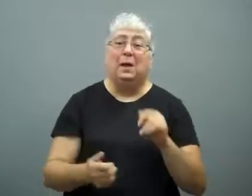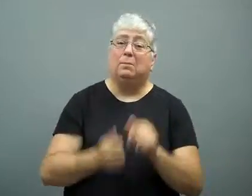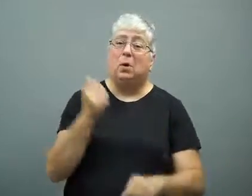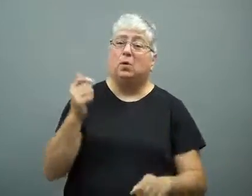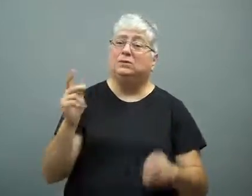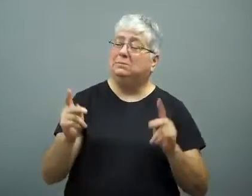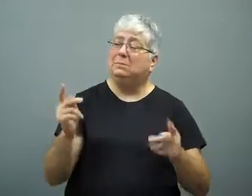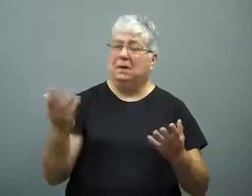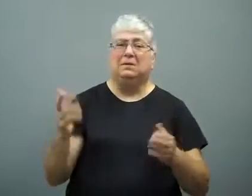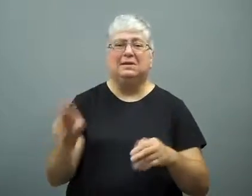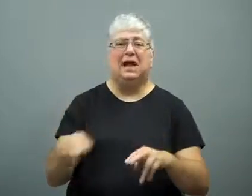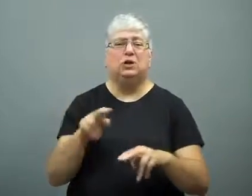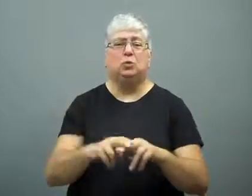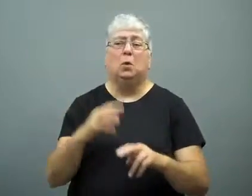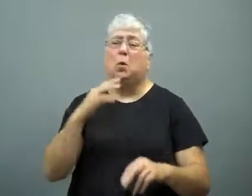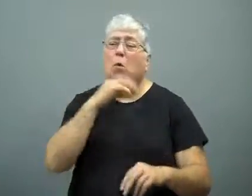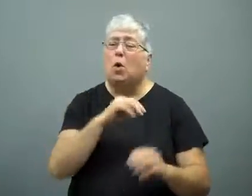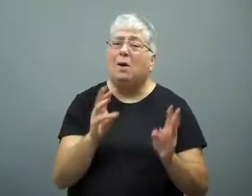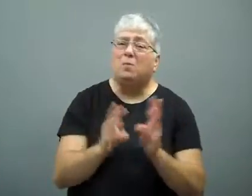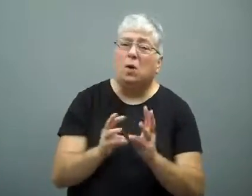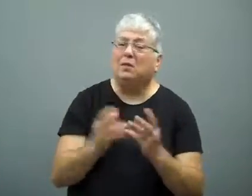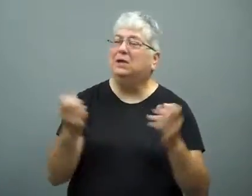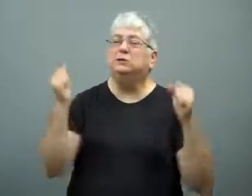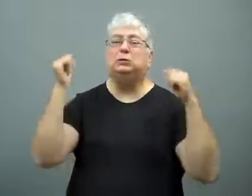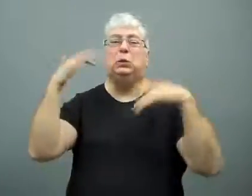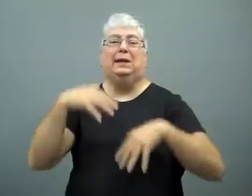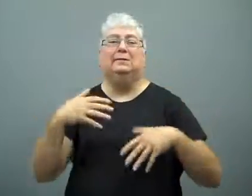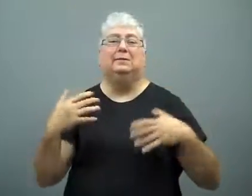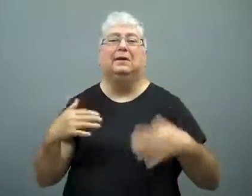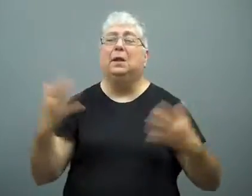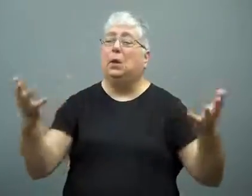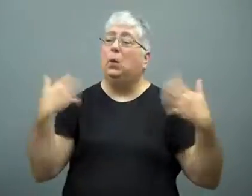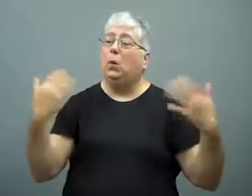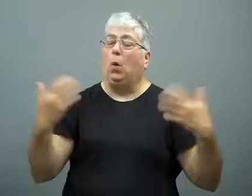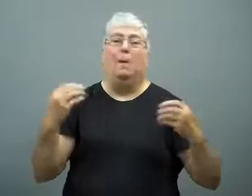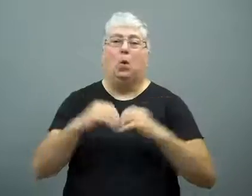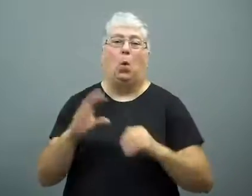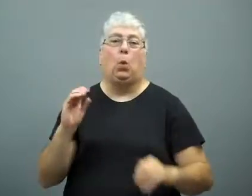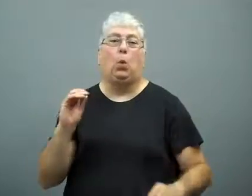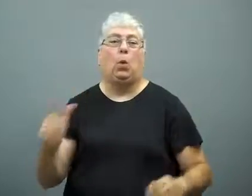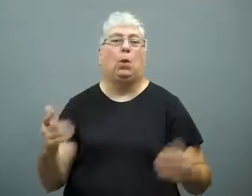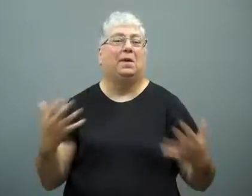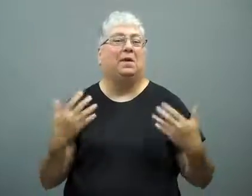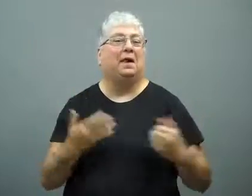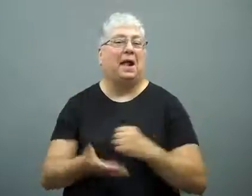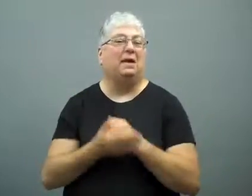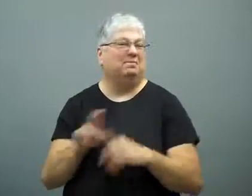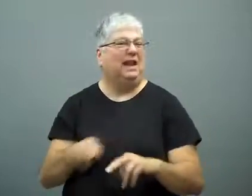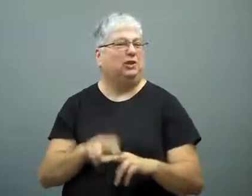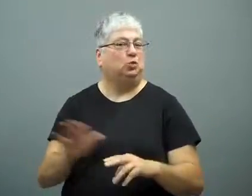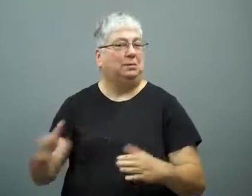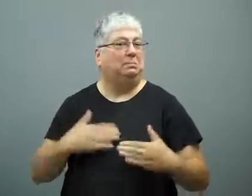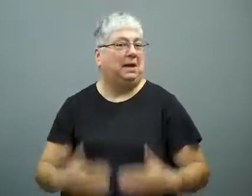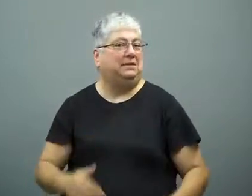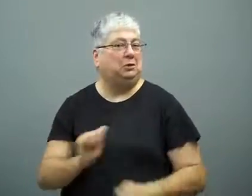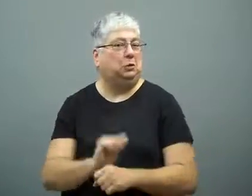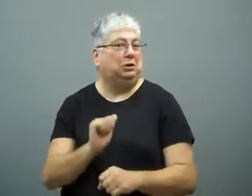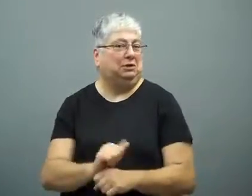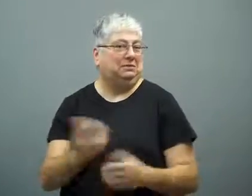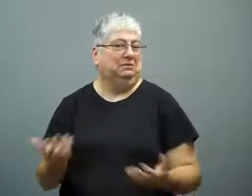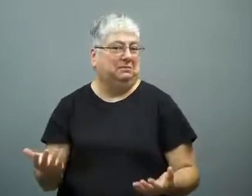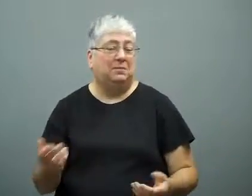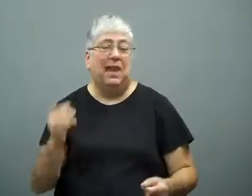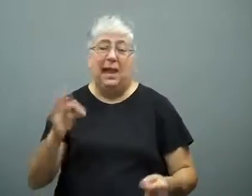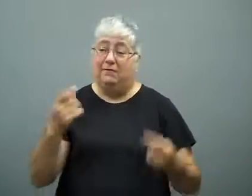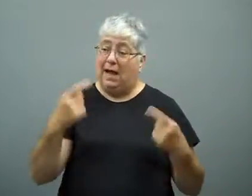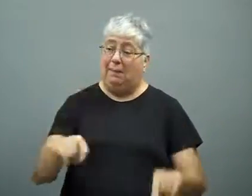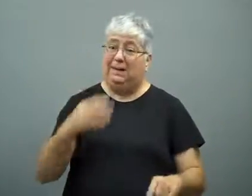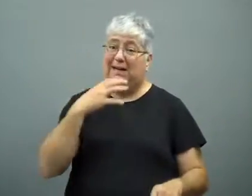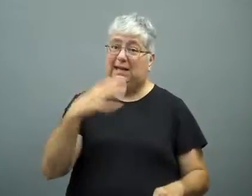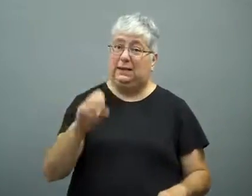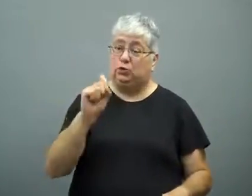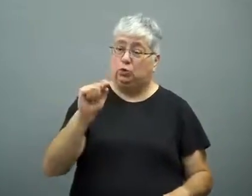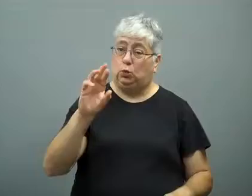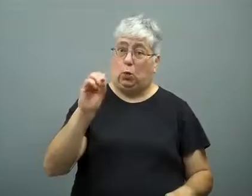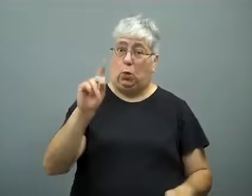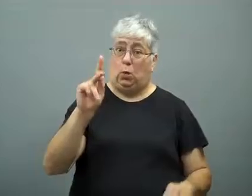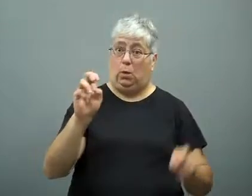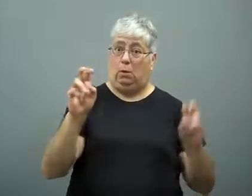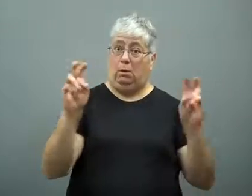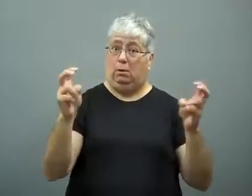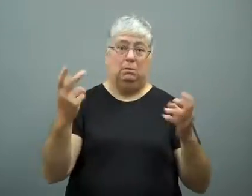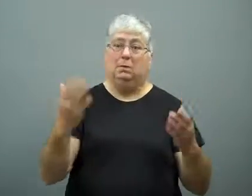Most people normally sweat when it's warm out.